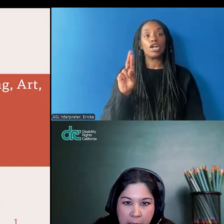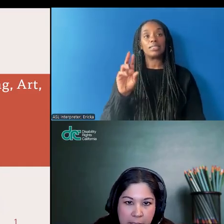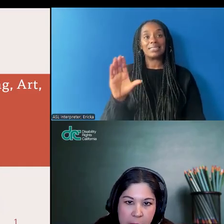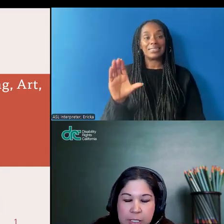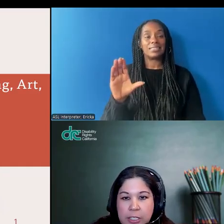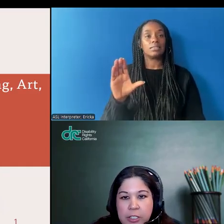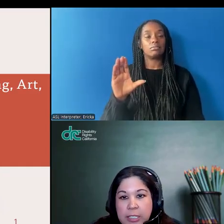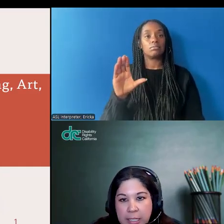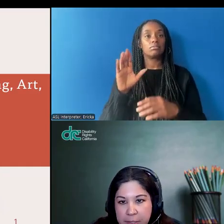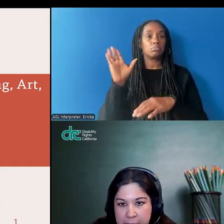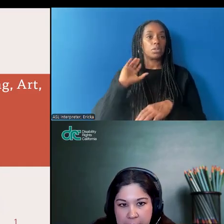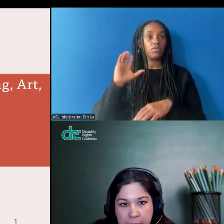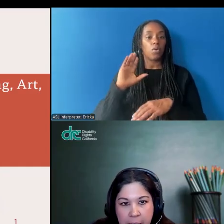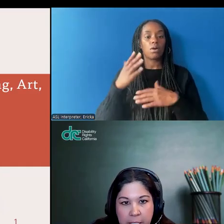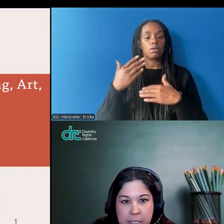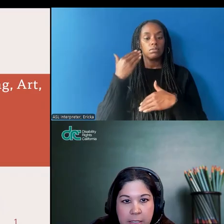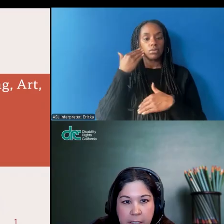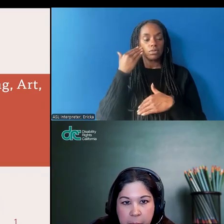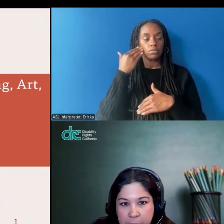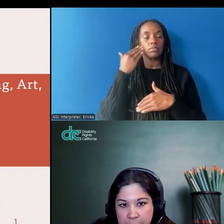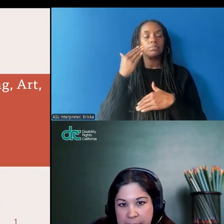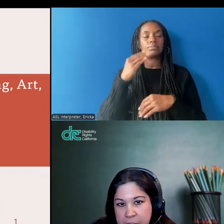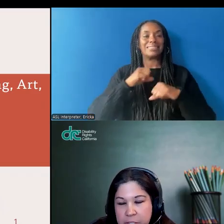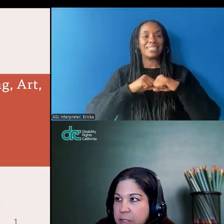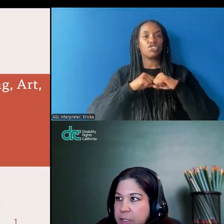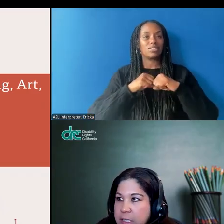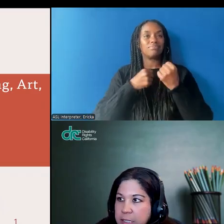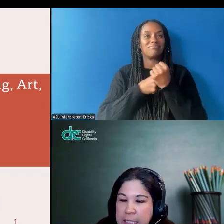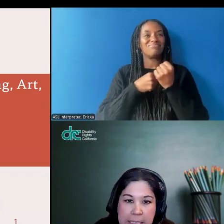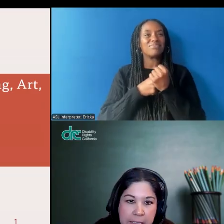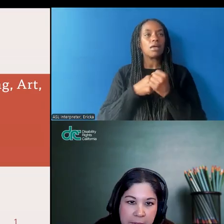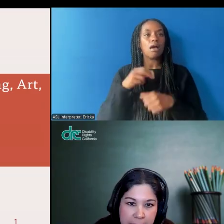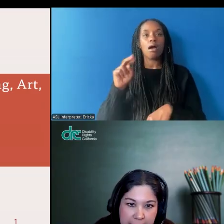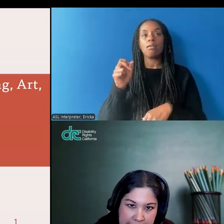as Protection and Advocacy Inc, is a nonprofit, agency funded in 1978,